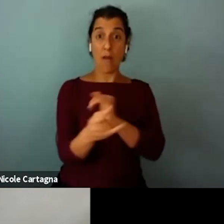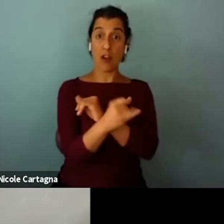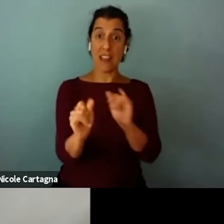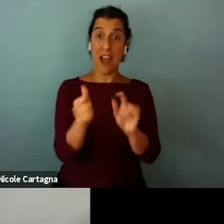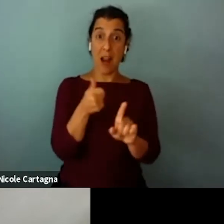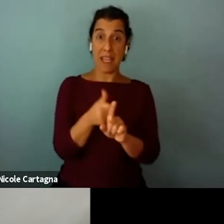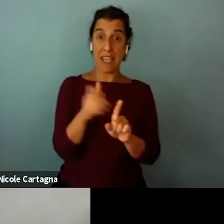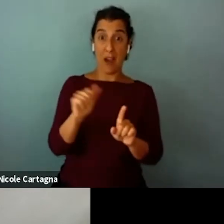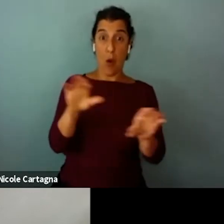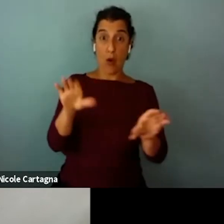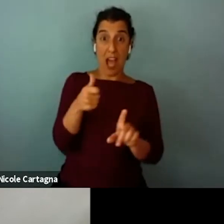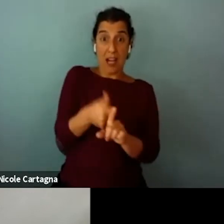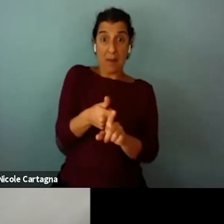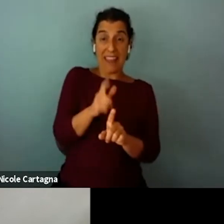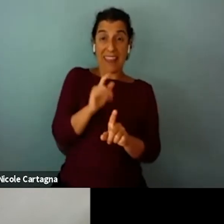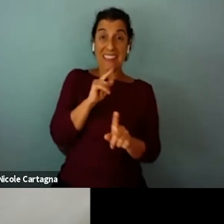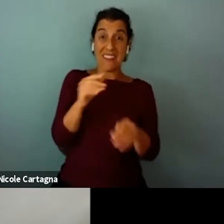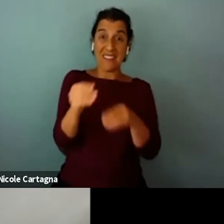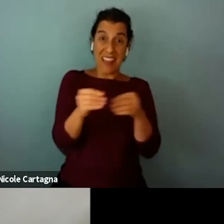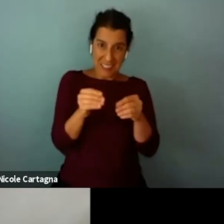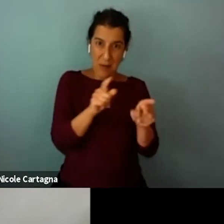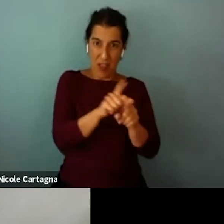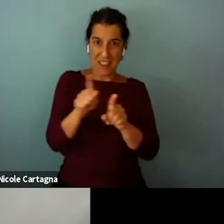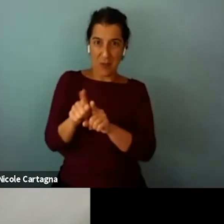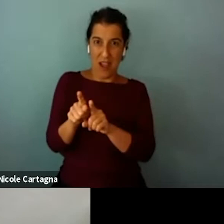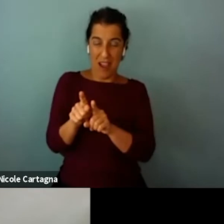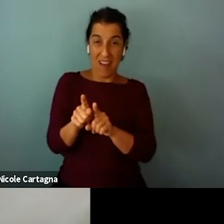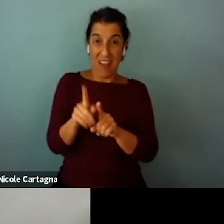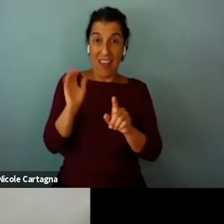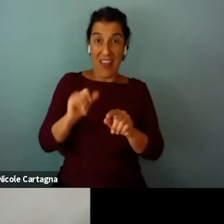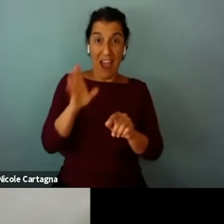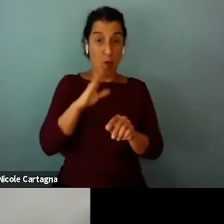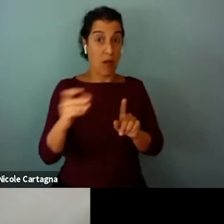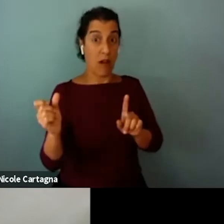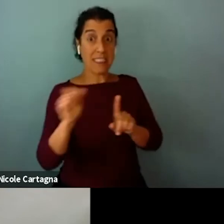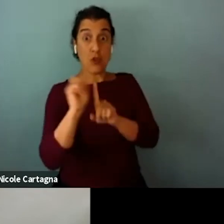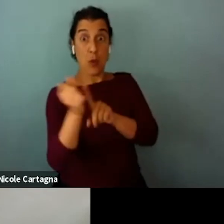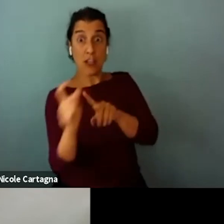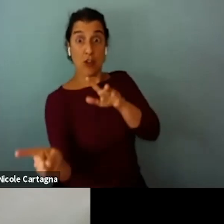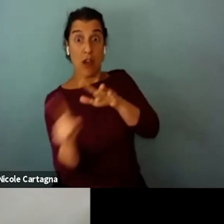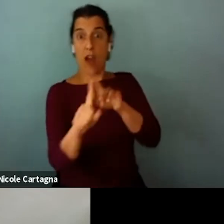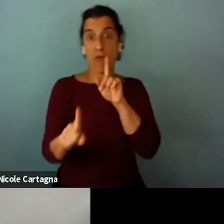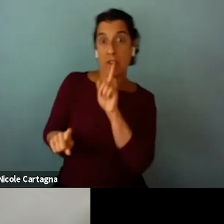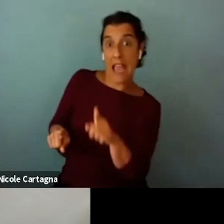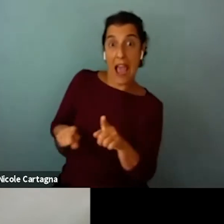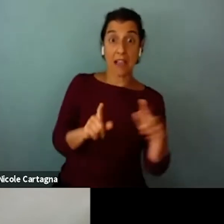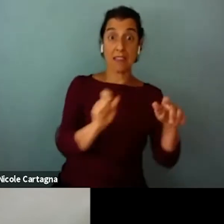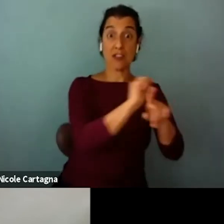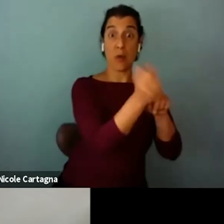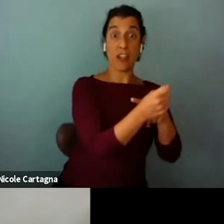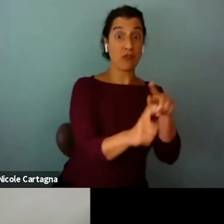is flexible as well that reacts to different situations in different contexts so